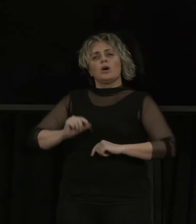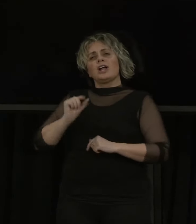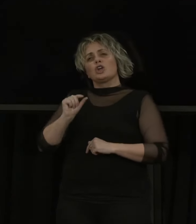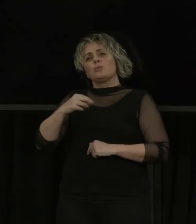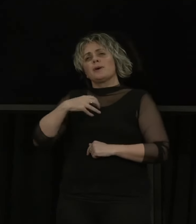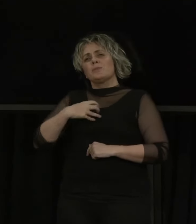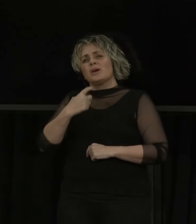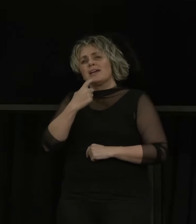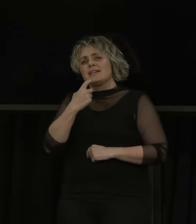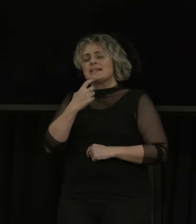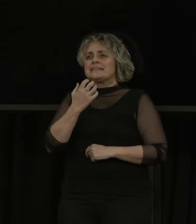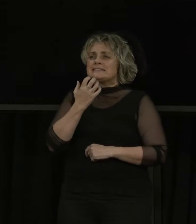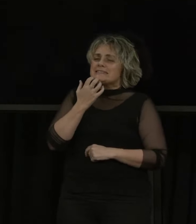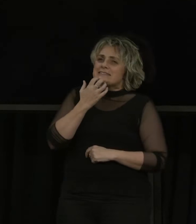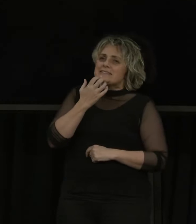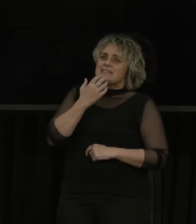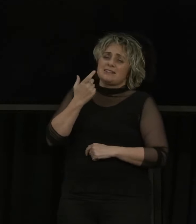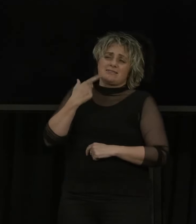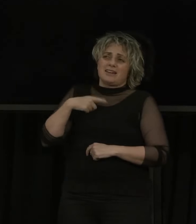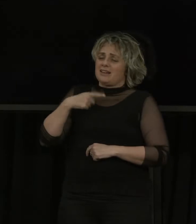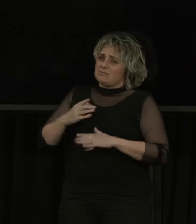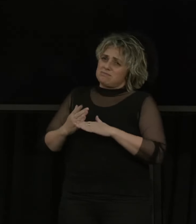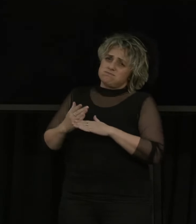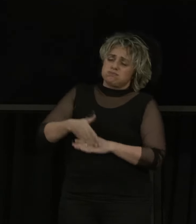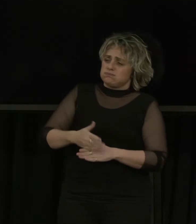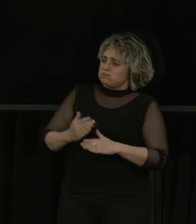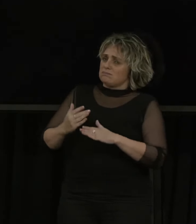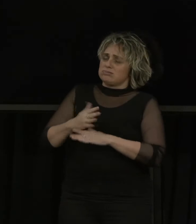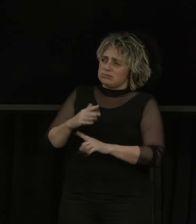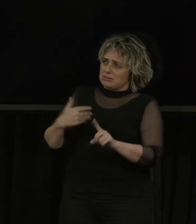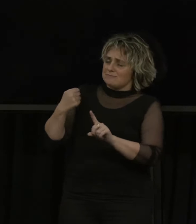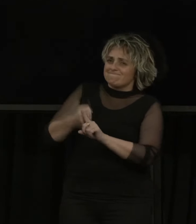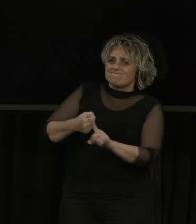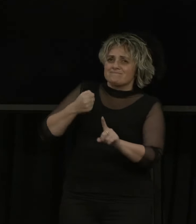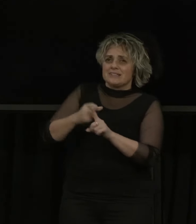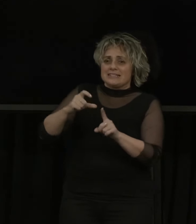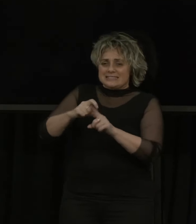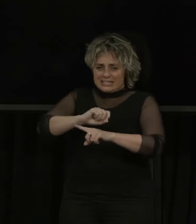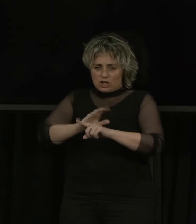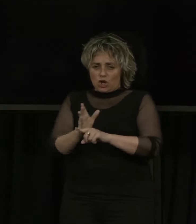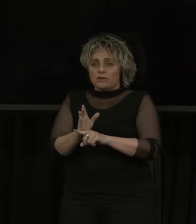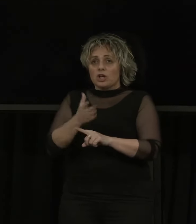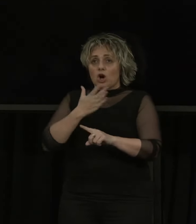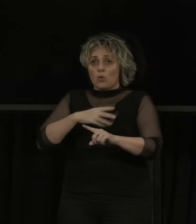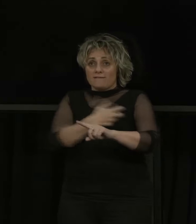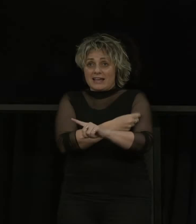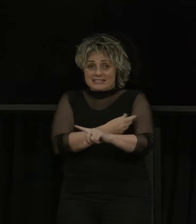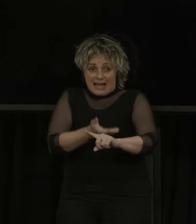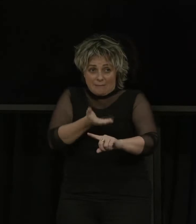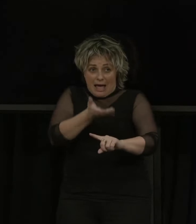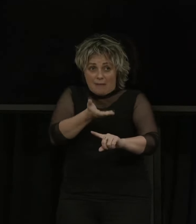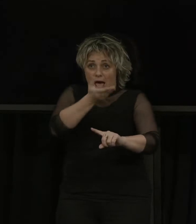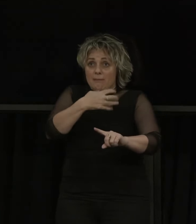These measures are aimed at carefully and safely relieving some pressure on Auckland's to make level III just a little